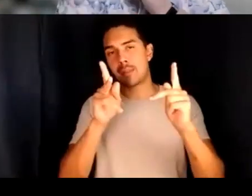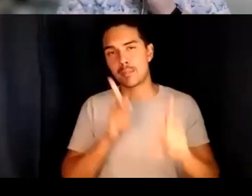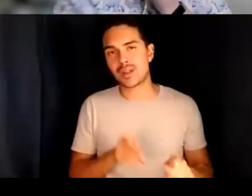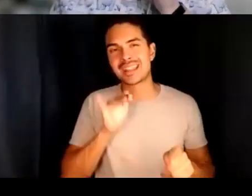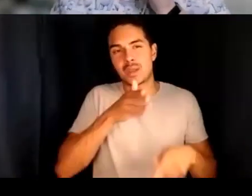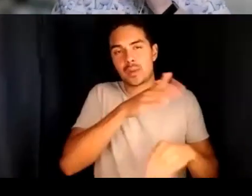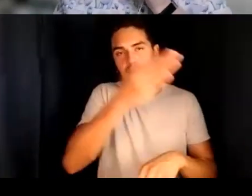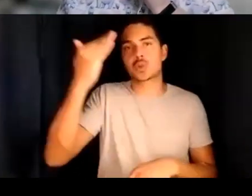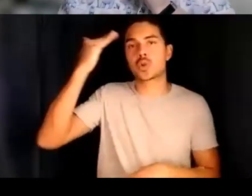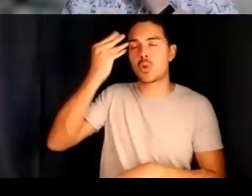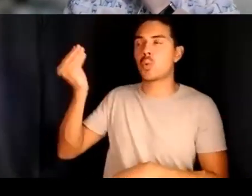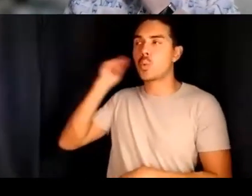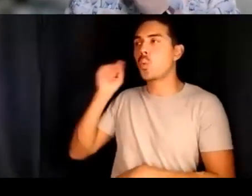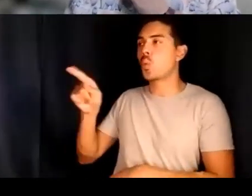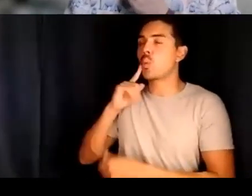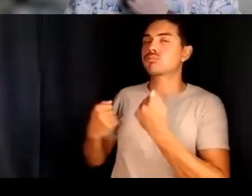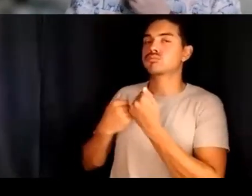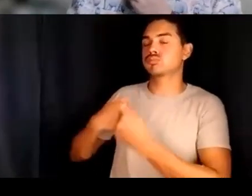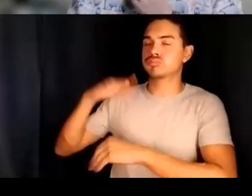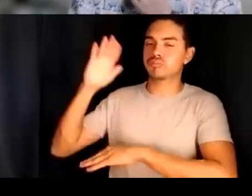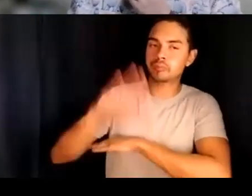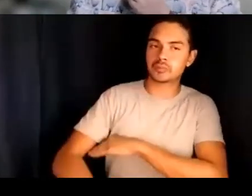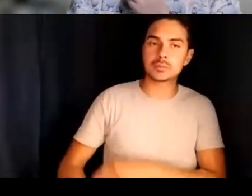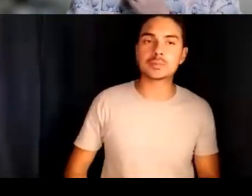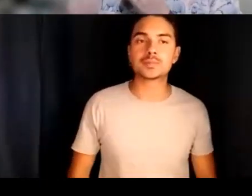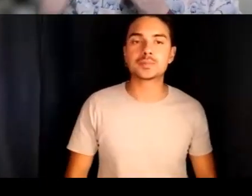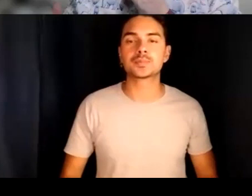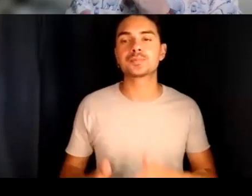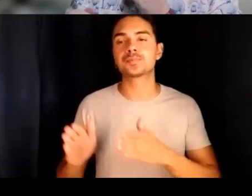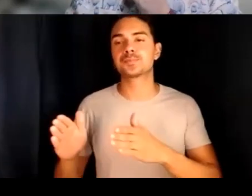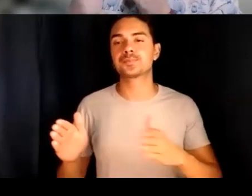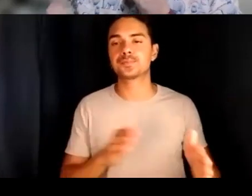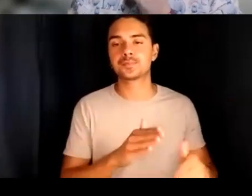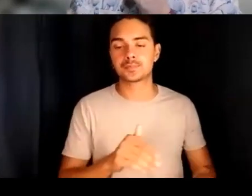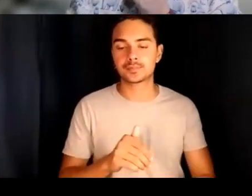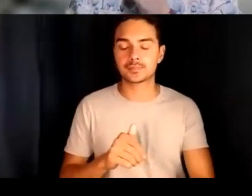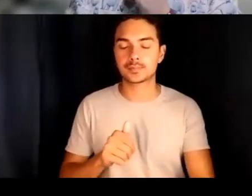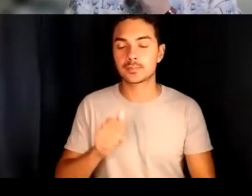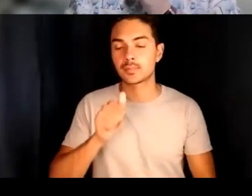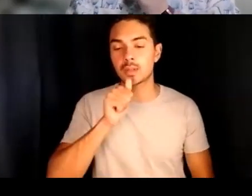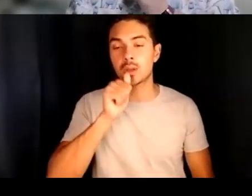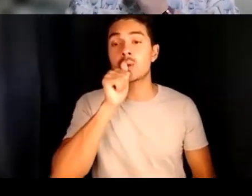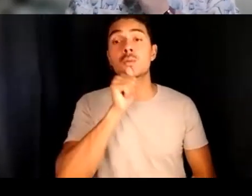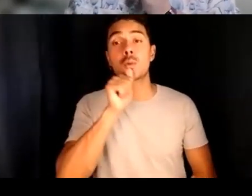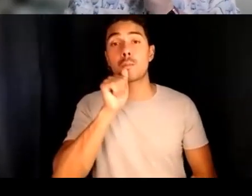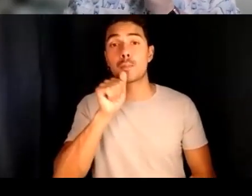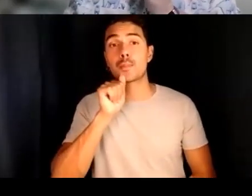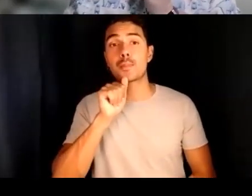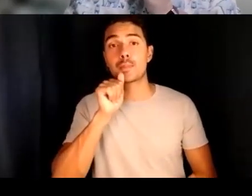I saw there's a bunch in the chat. So other things that you might notice are, you know, coping mechanisms that people have,